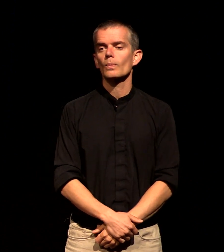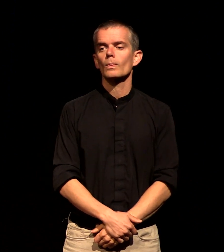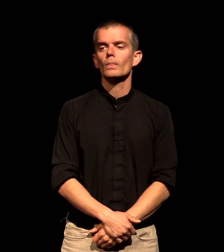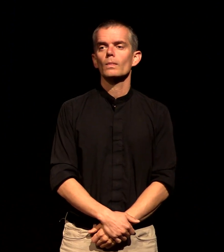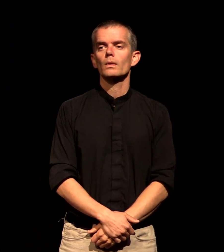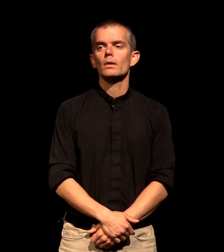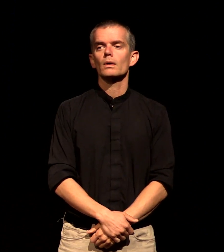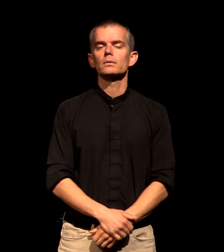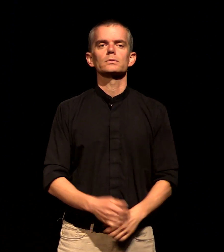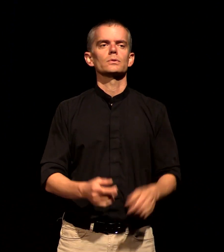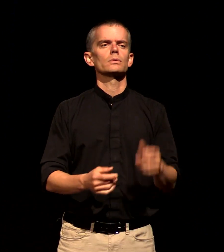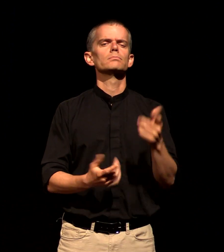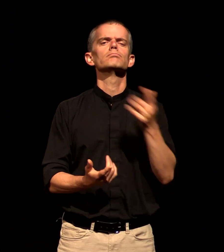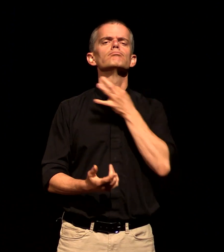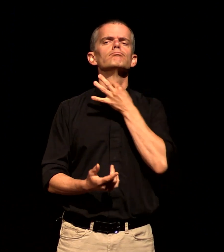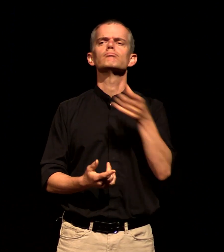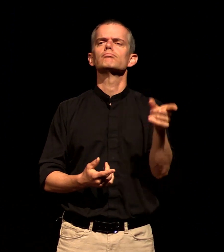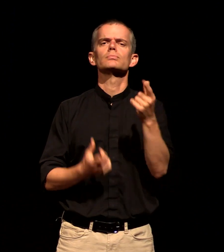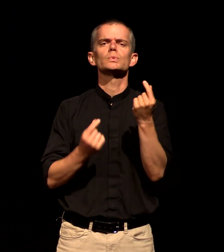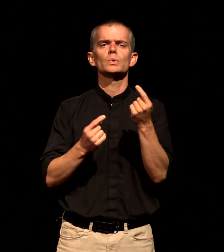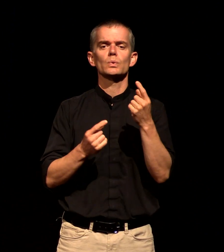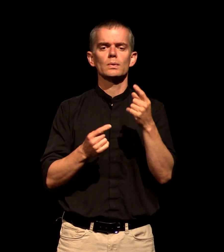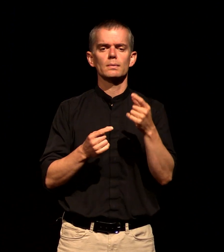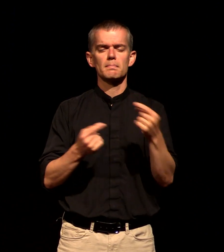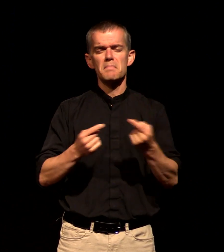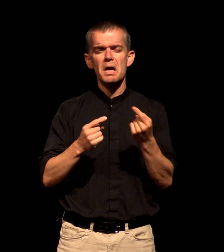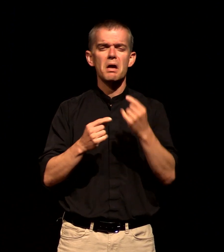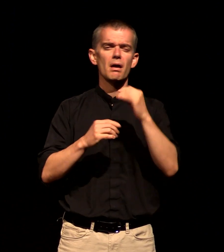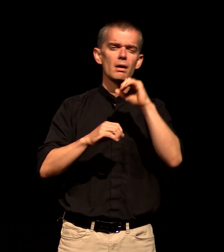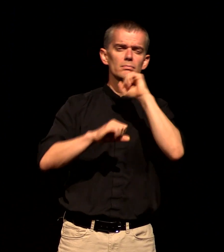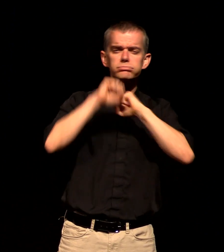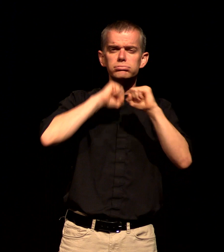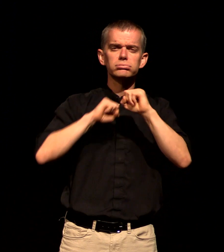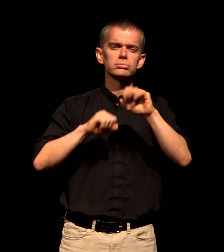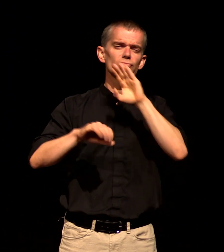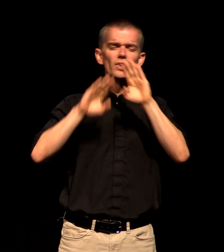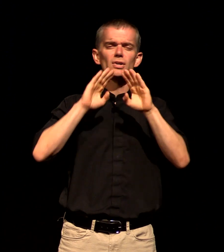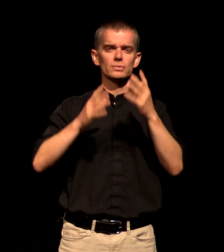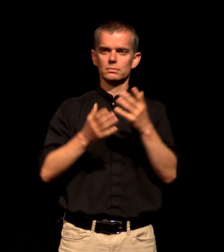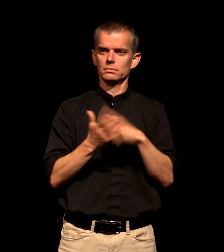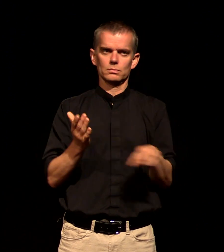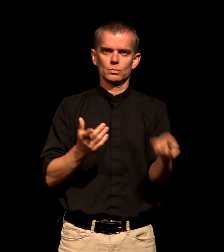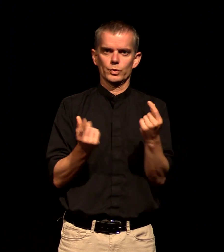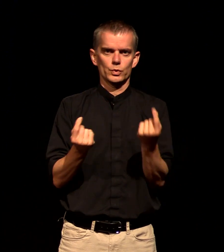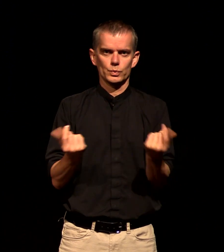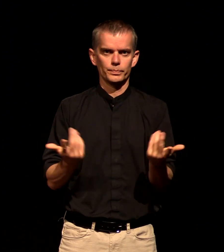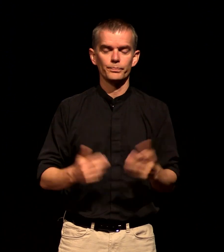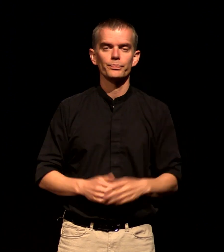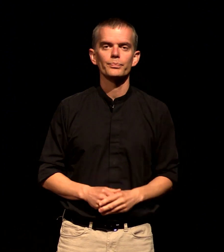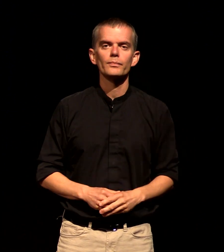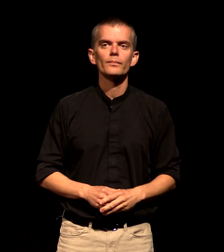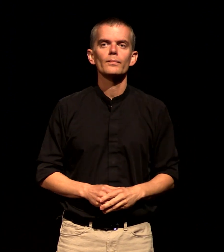when pain comes your way? Plenty of factors would keep us from